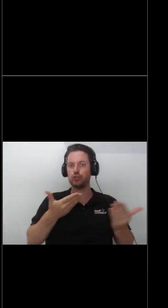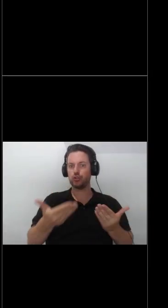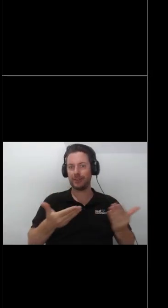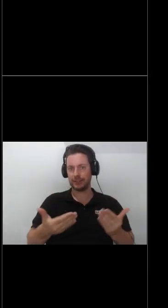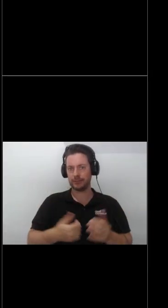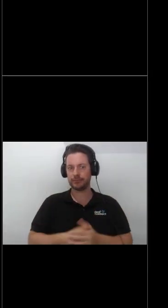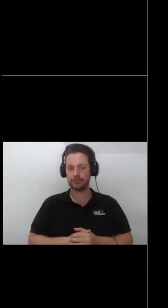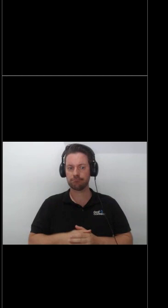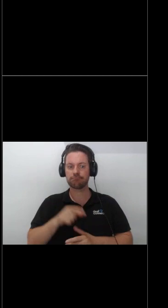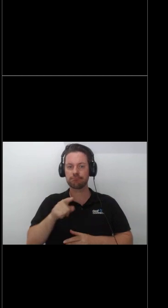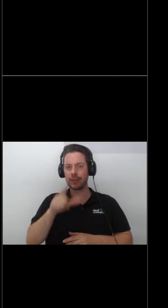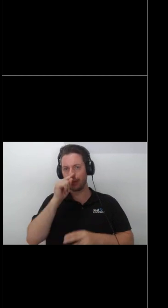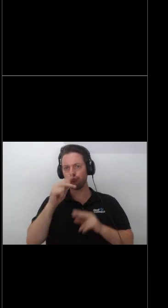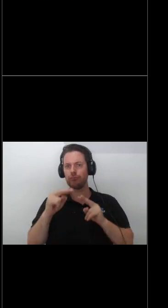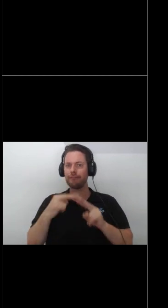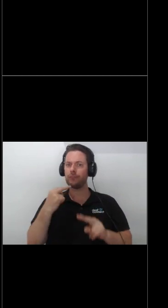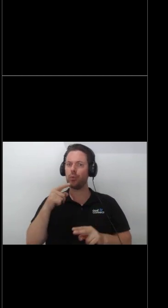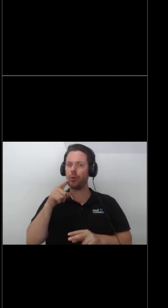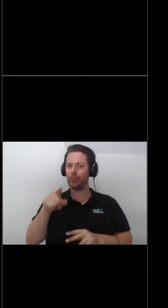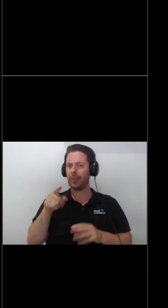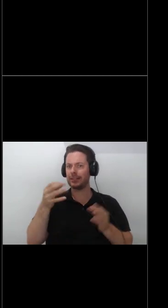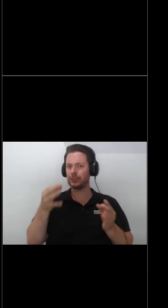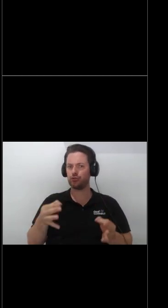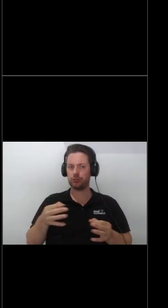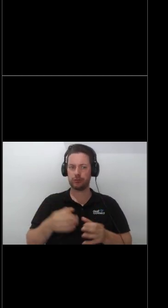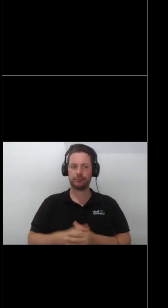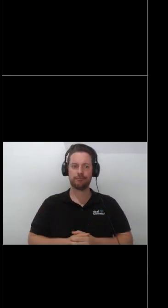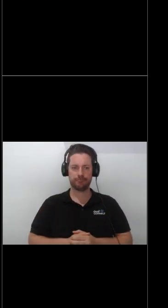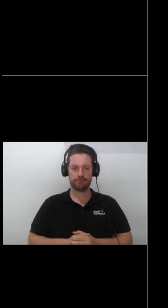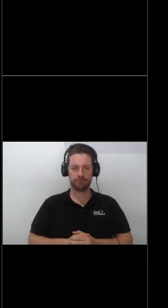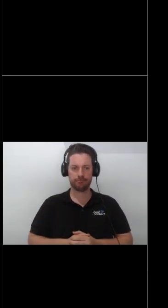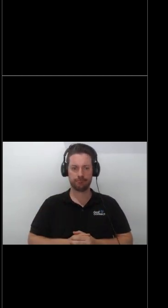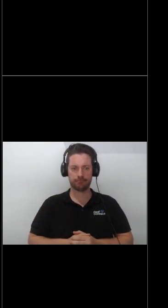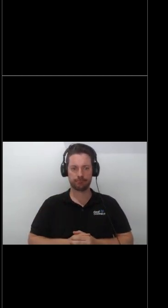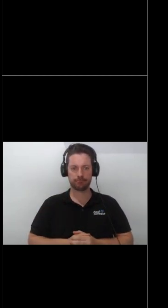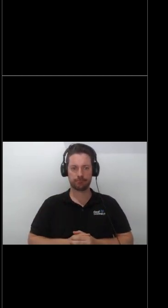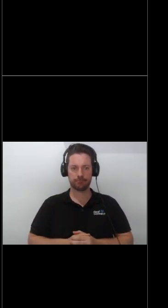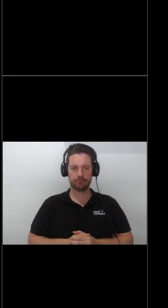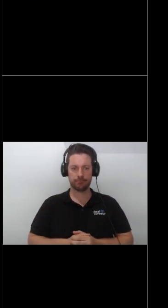Now, I think, as I have mentioned, hearings can be held periodically.